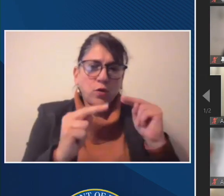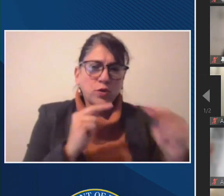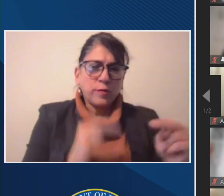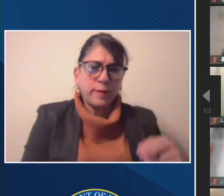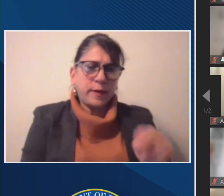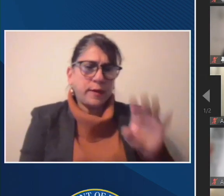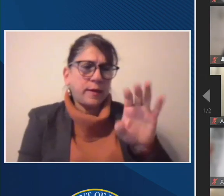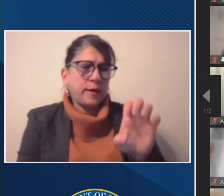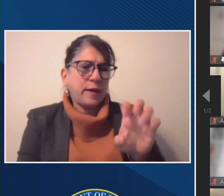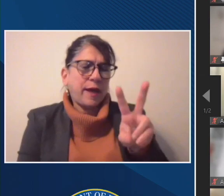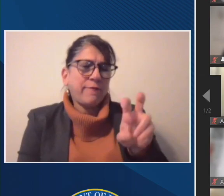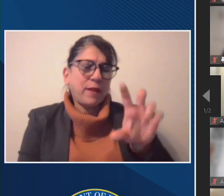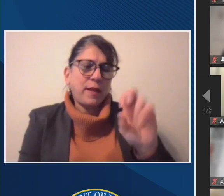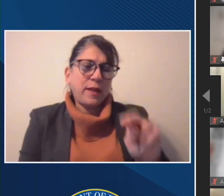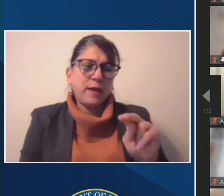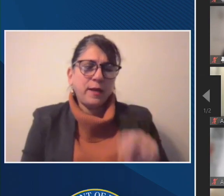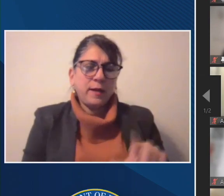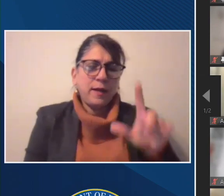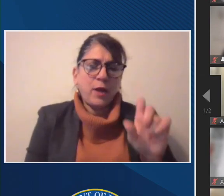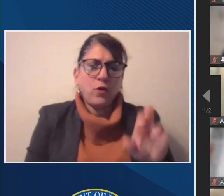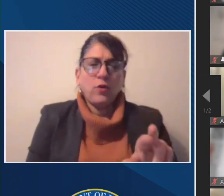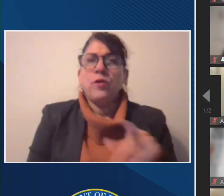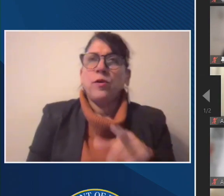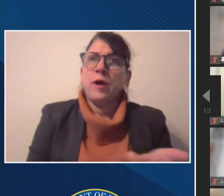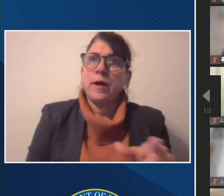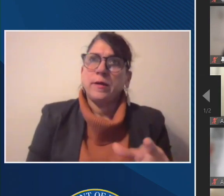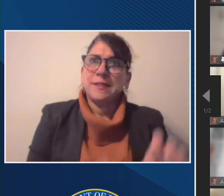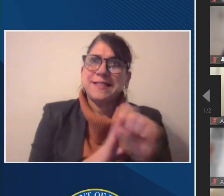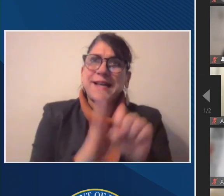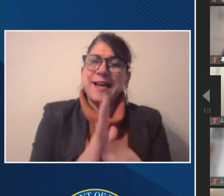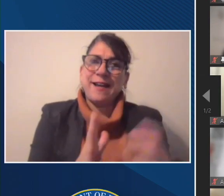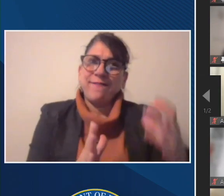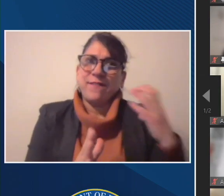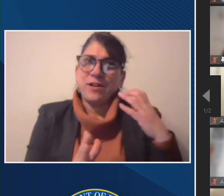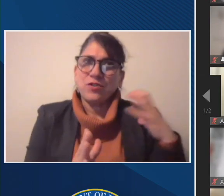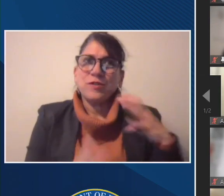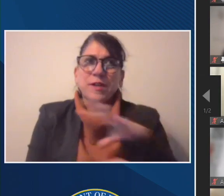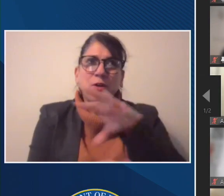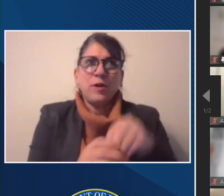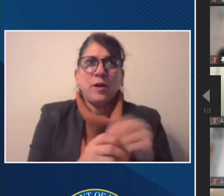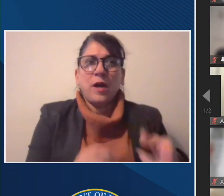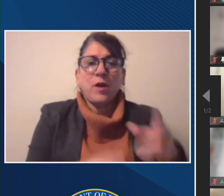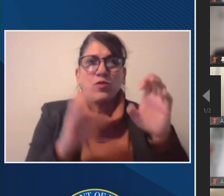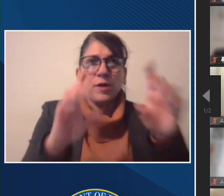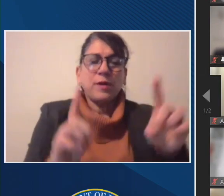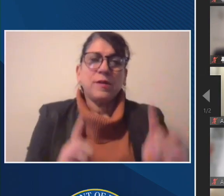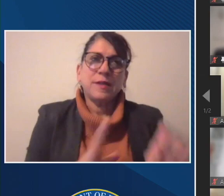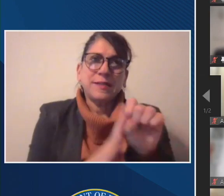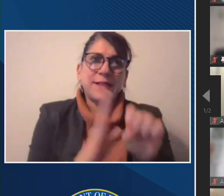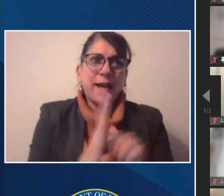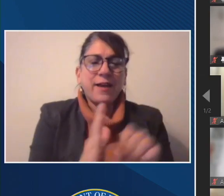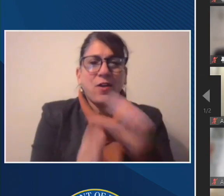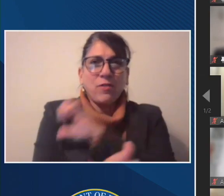State officials, including higher education, executive officers, state authorizing agencies, and state regulator